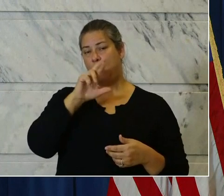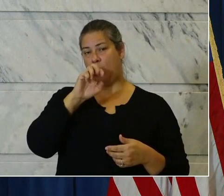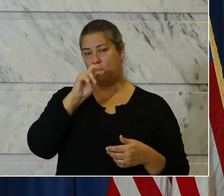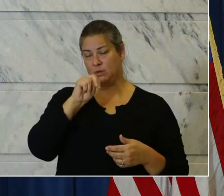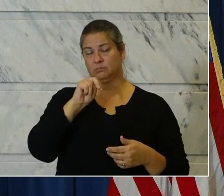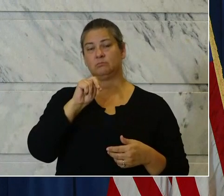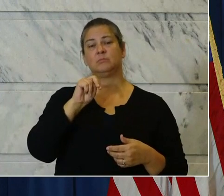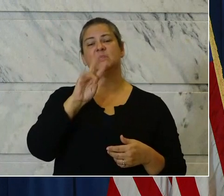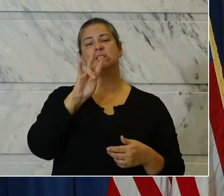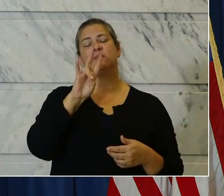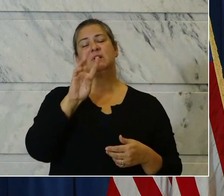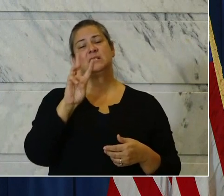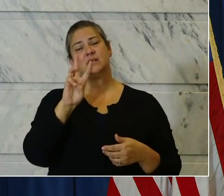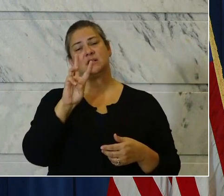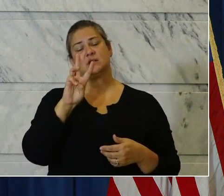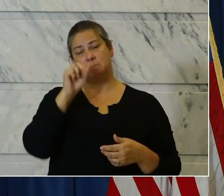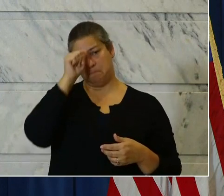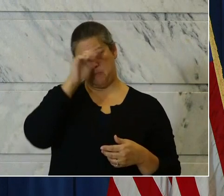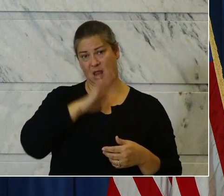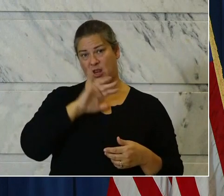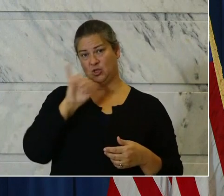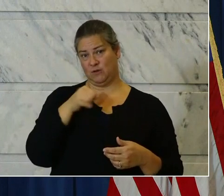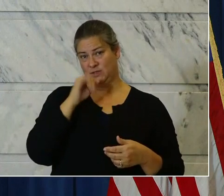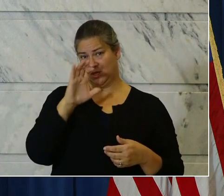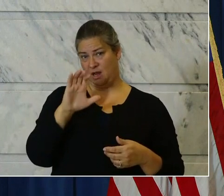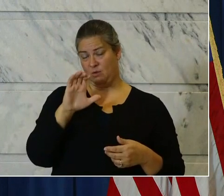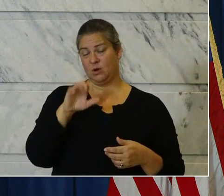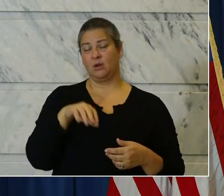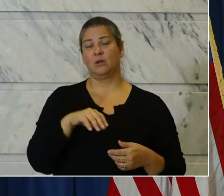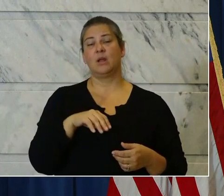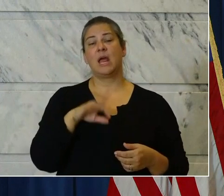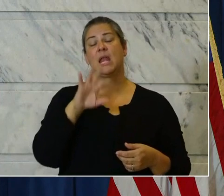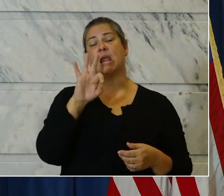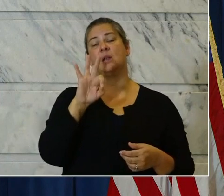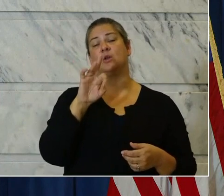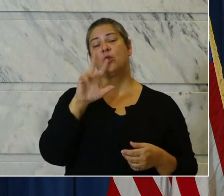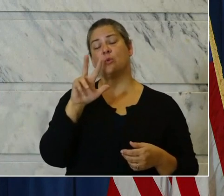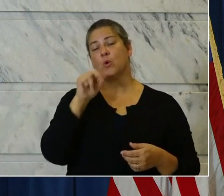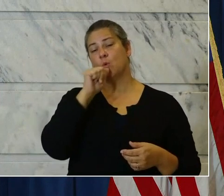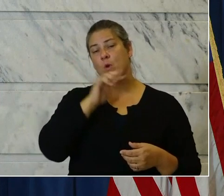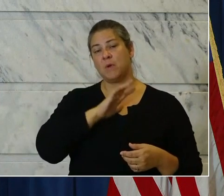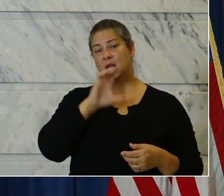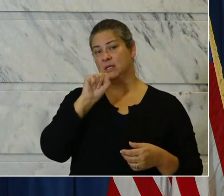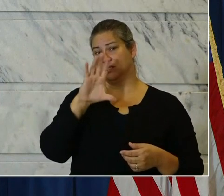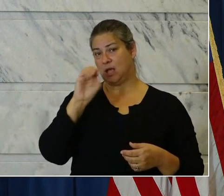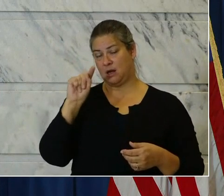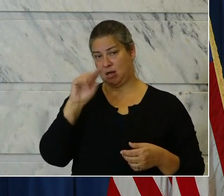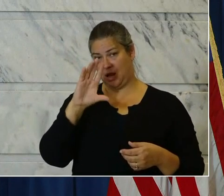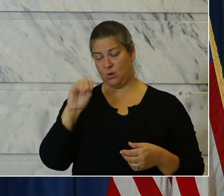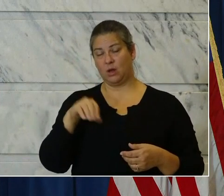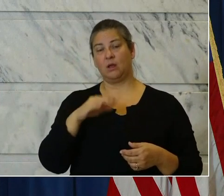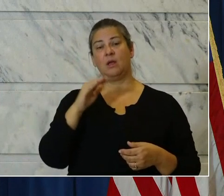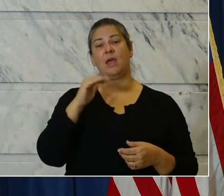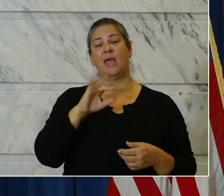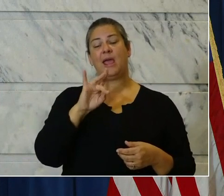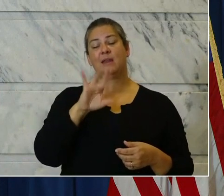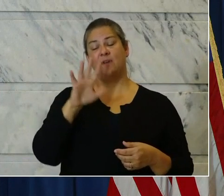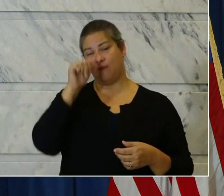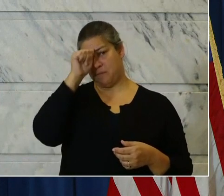WARREN COUNTY. A NINE YEAR OLD WOMAN FROM WARREN COUNTY SEVENTY SIX YEAR OLD MAN FROM JEFFERSON COUNTY. THE NINETY